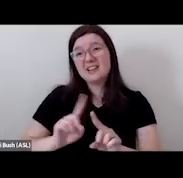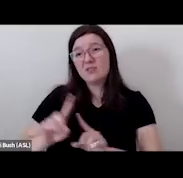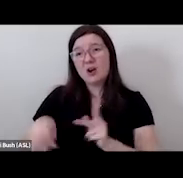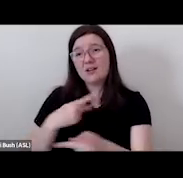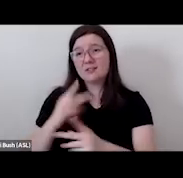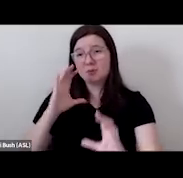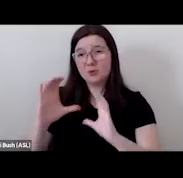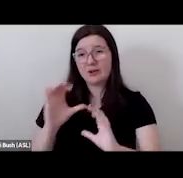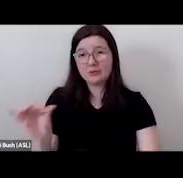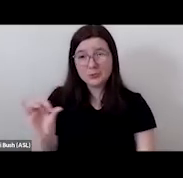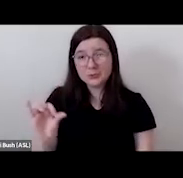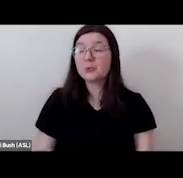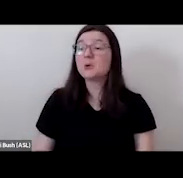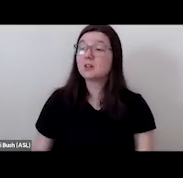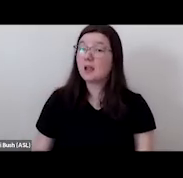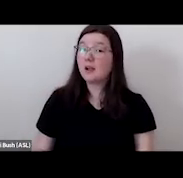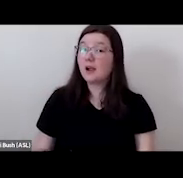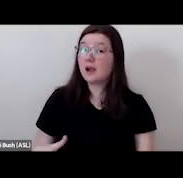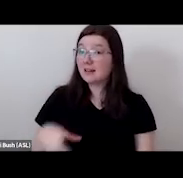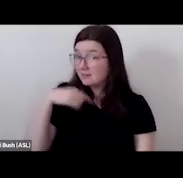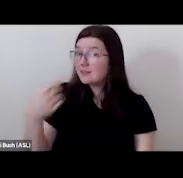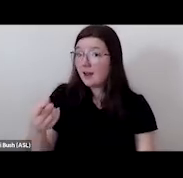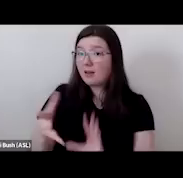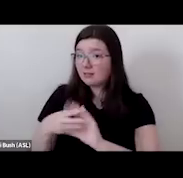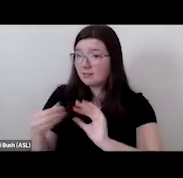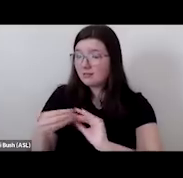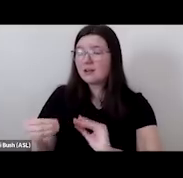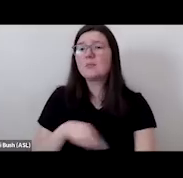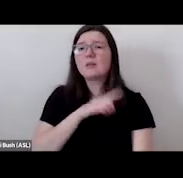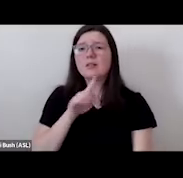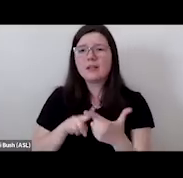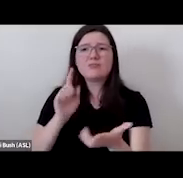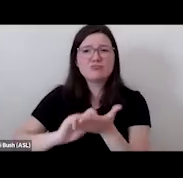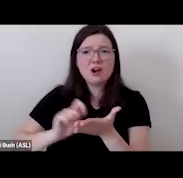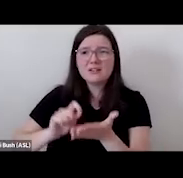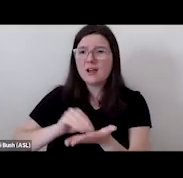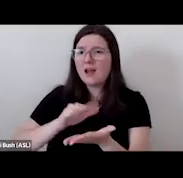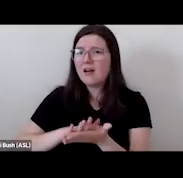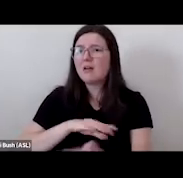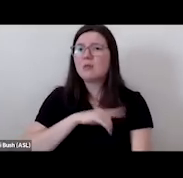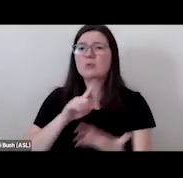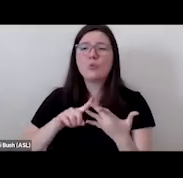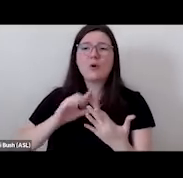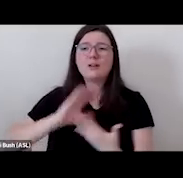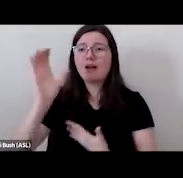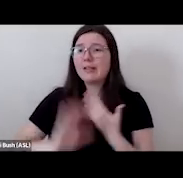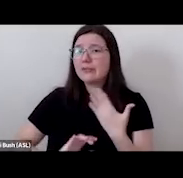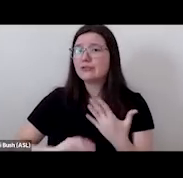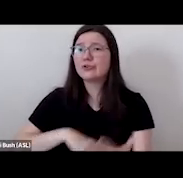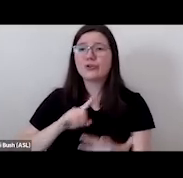but having it written down, using calendars, using images to prompt someone. Using it in their preferred language.